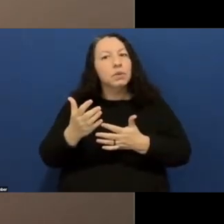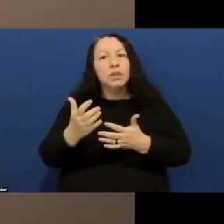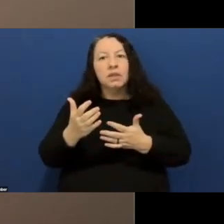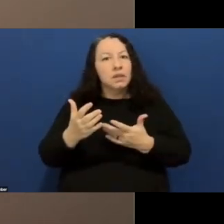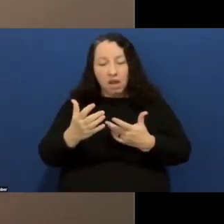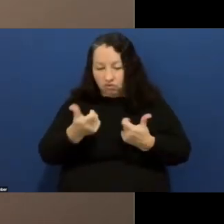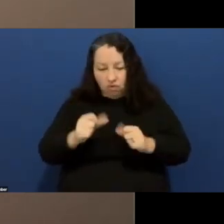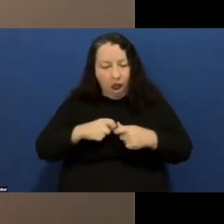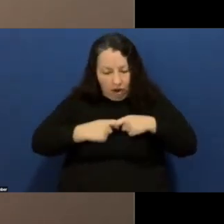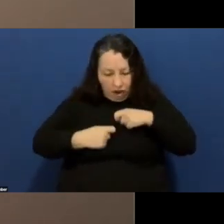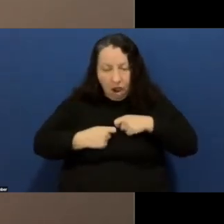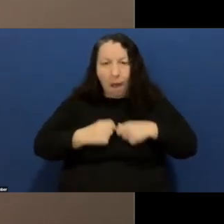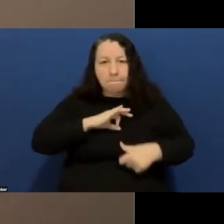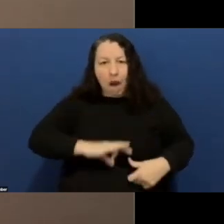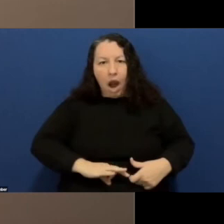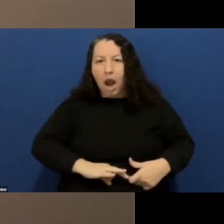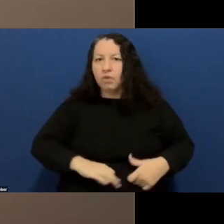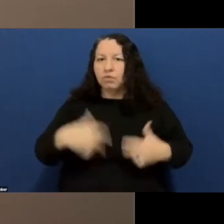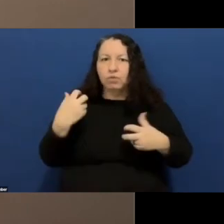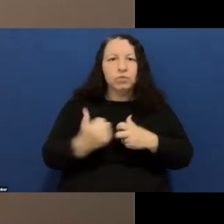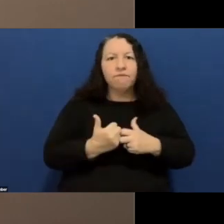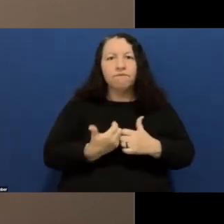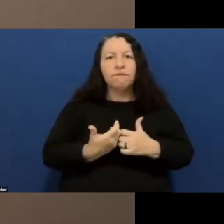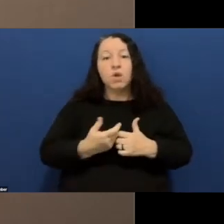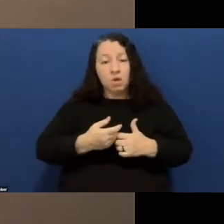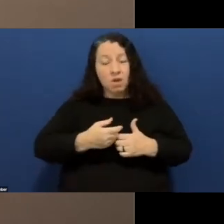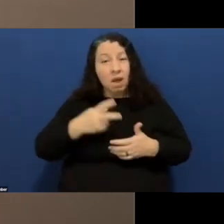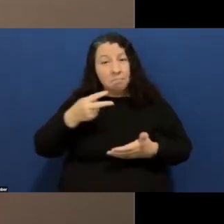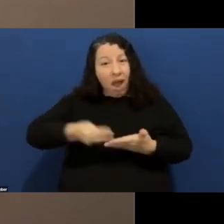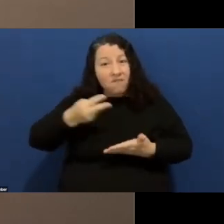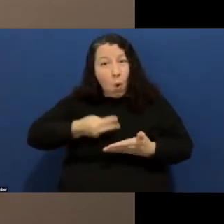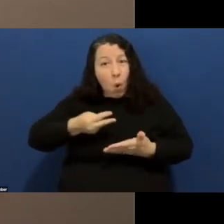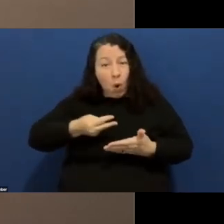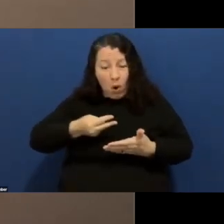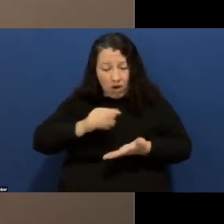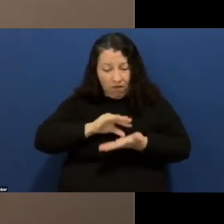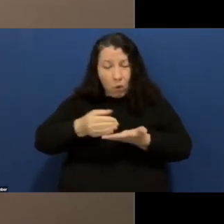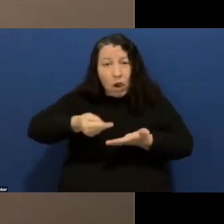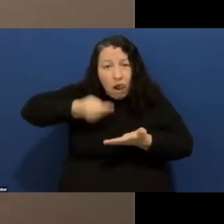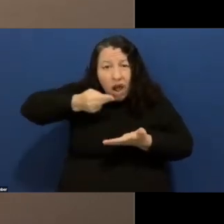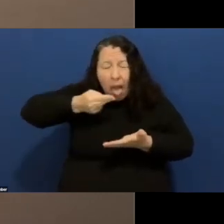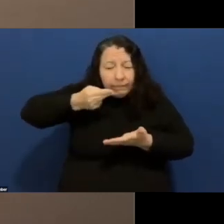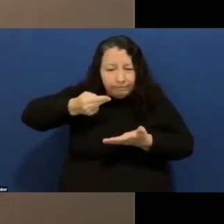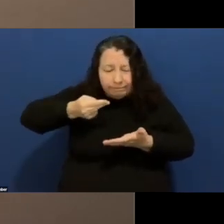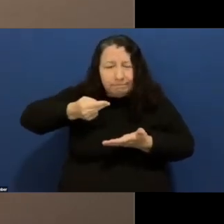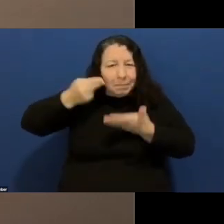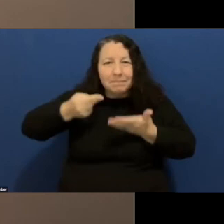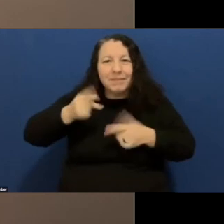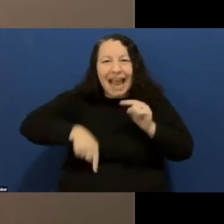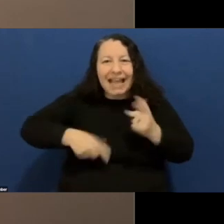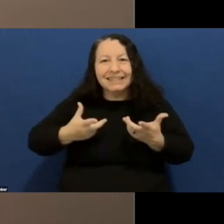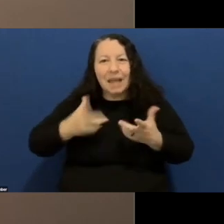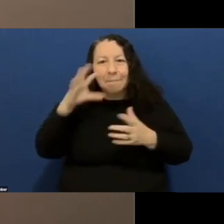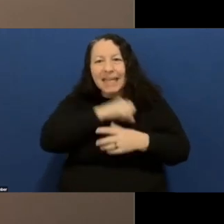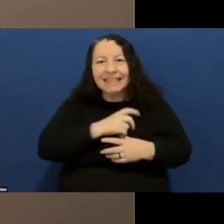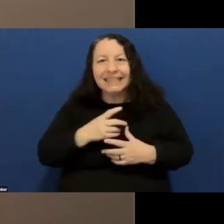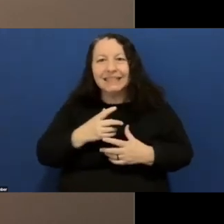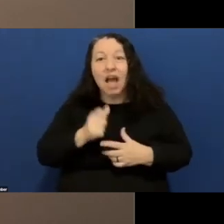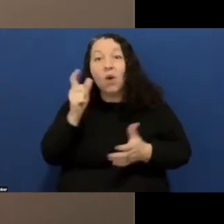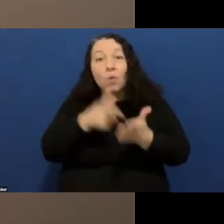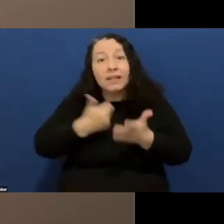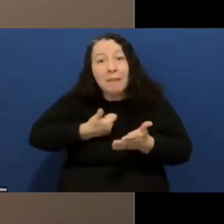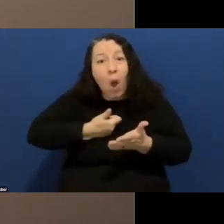my hands betray the buttons on my shirts…. The food on my fork often does not make it